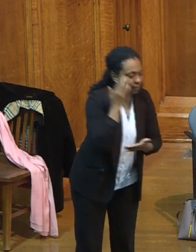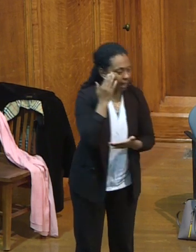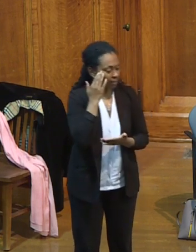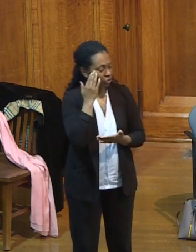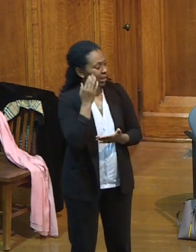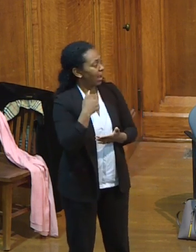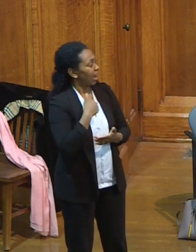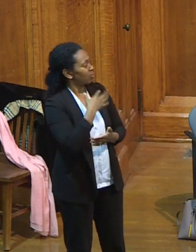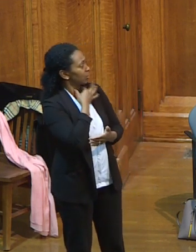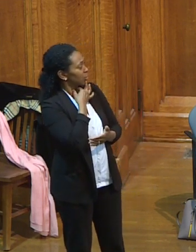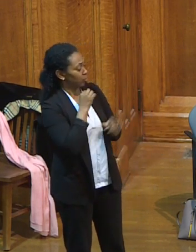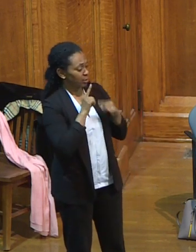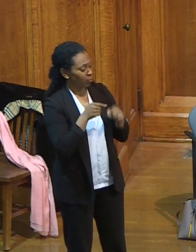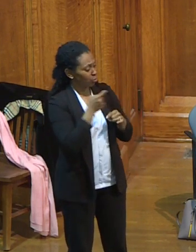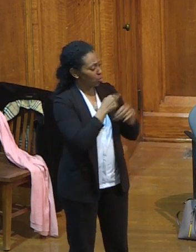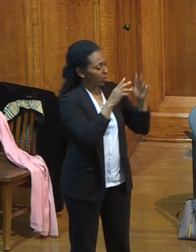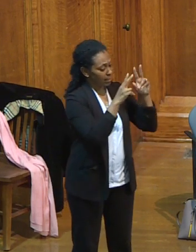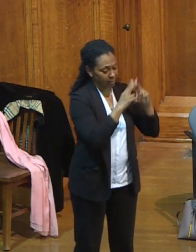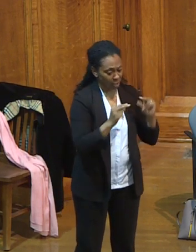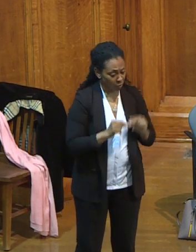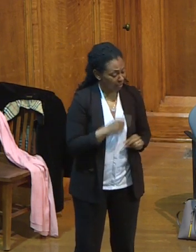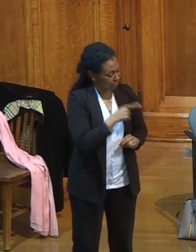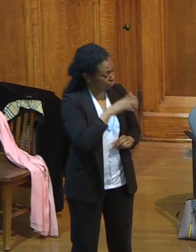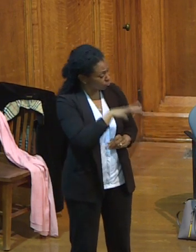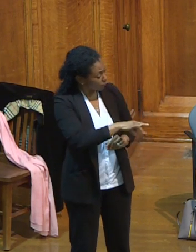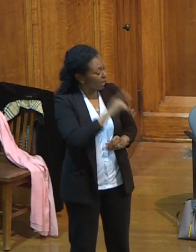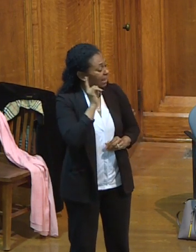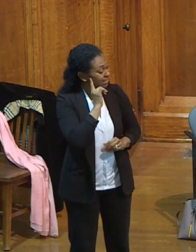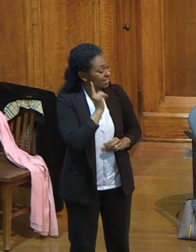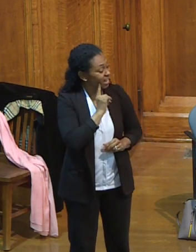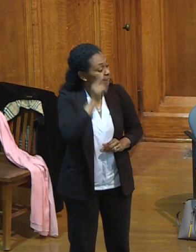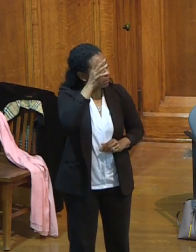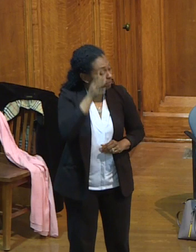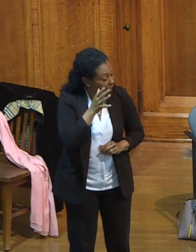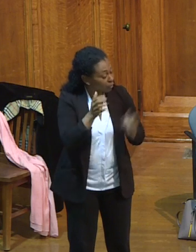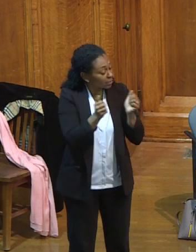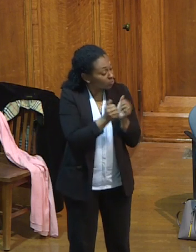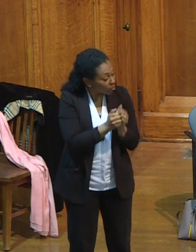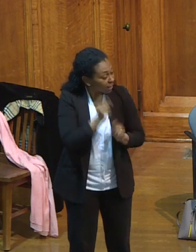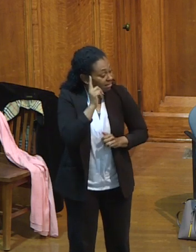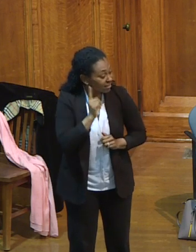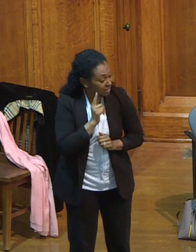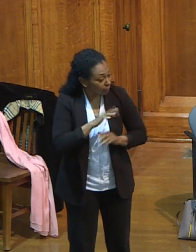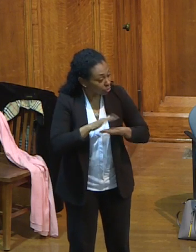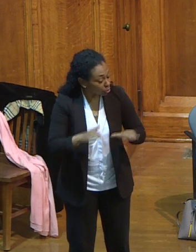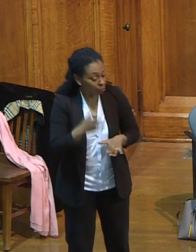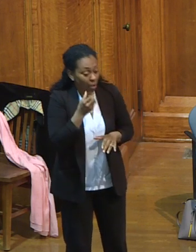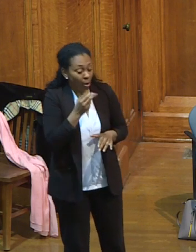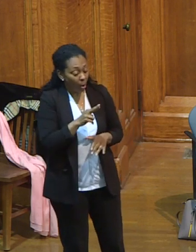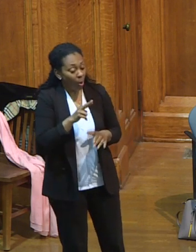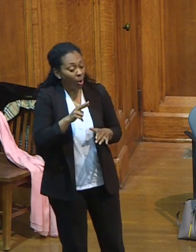did you find any Deaf parents with Deaf children, or did you find families that had many Deaf members